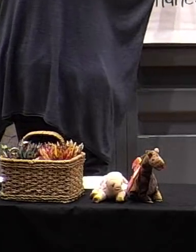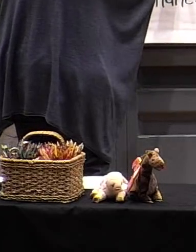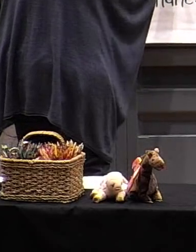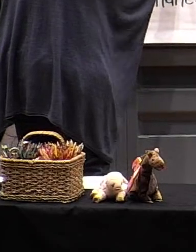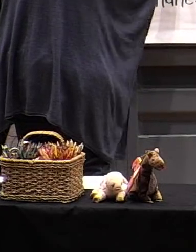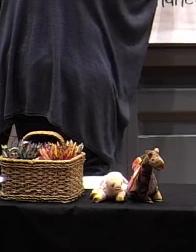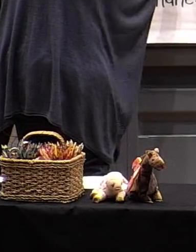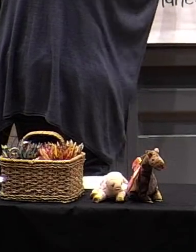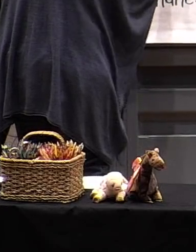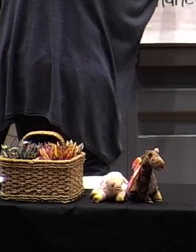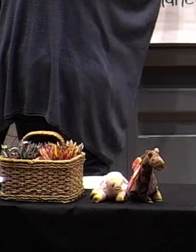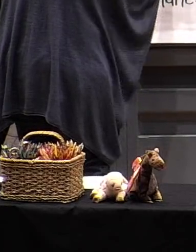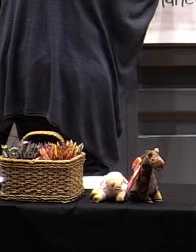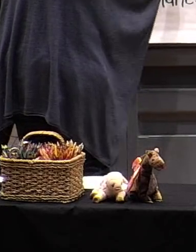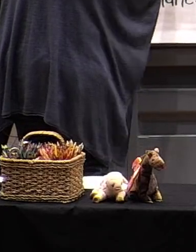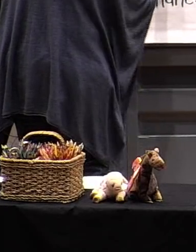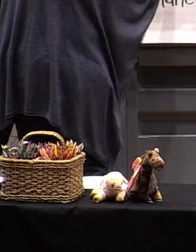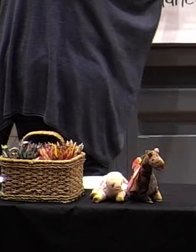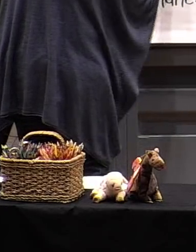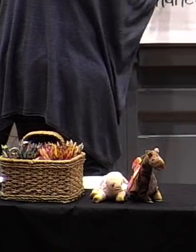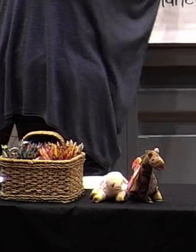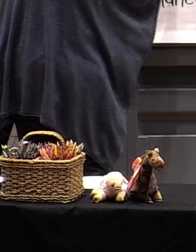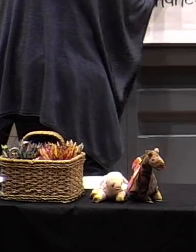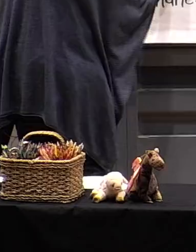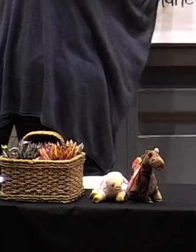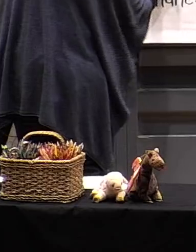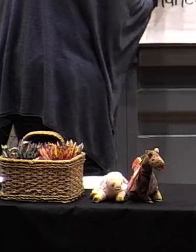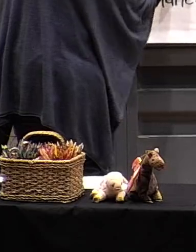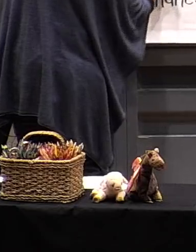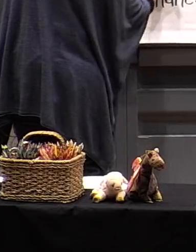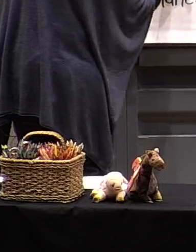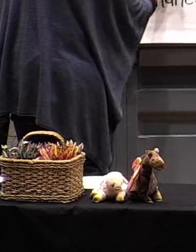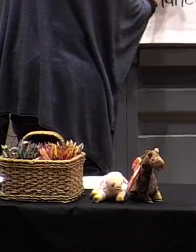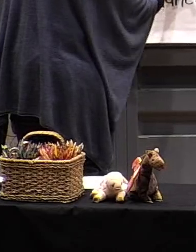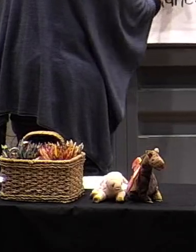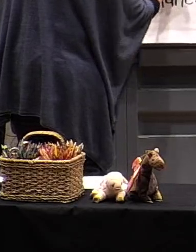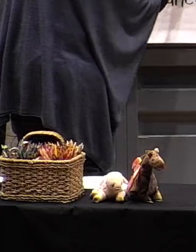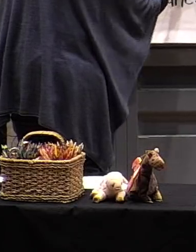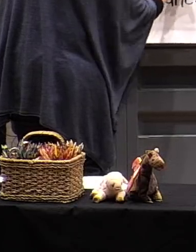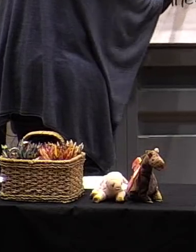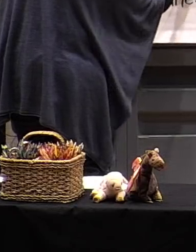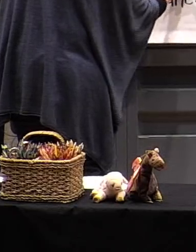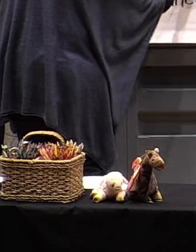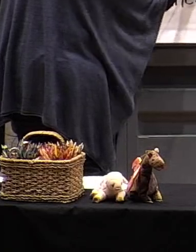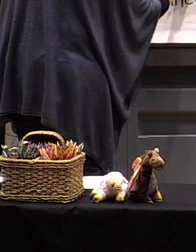just to add some color. Your coloring does not have to be perfect.